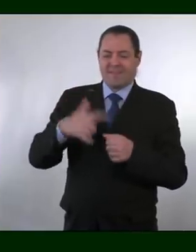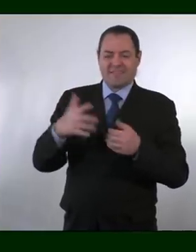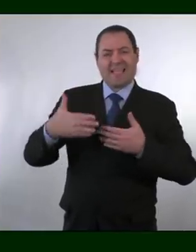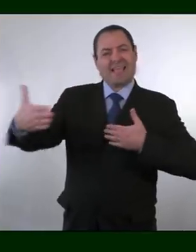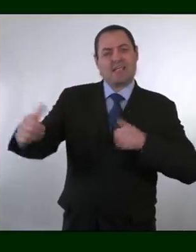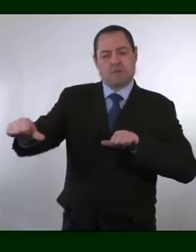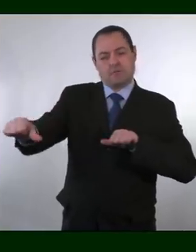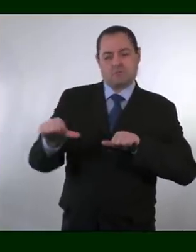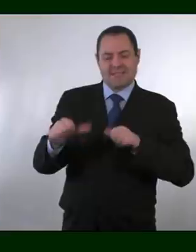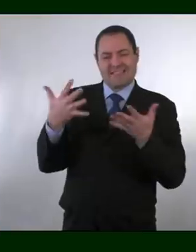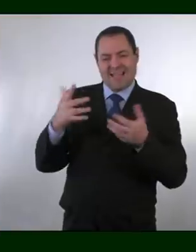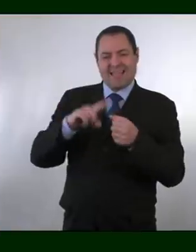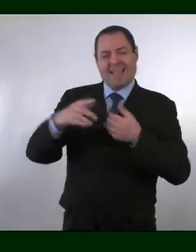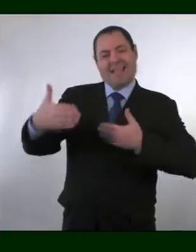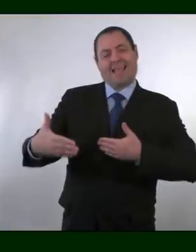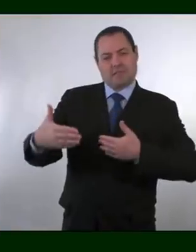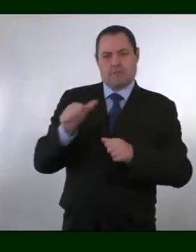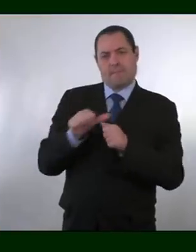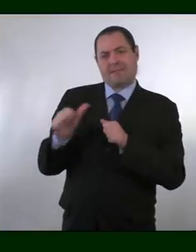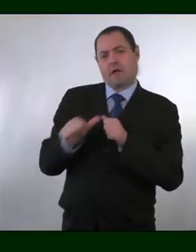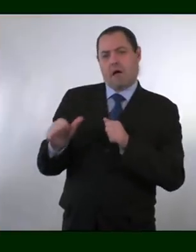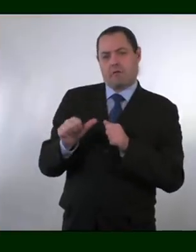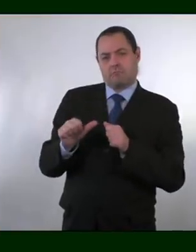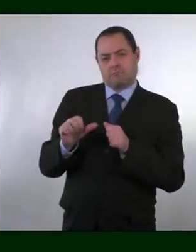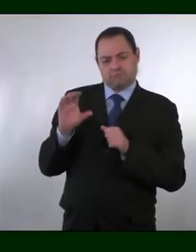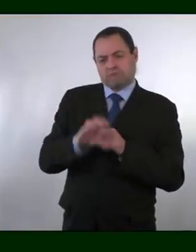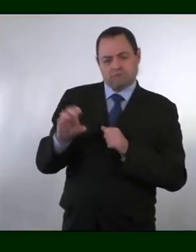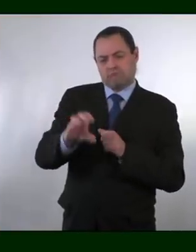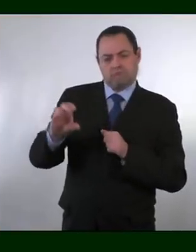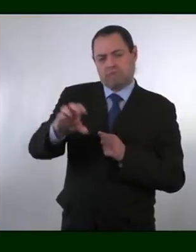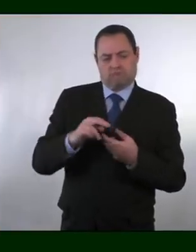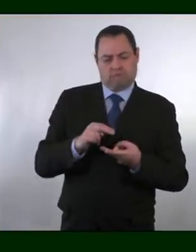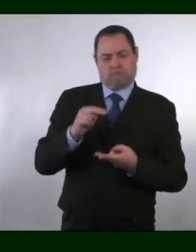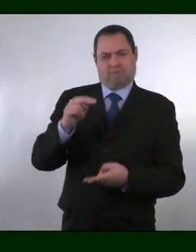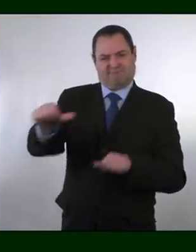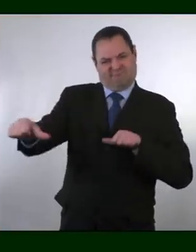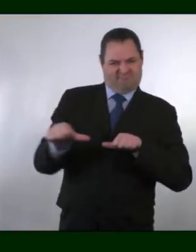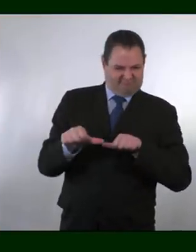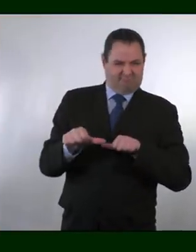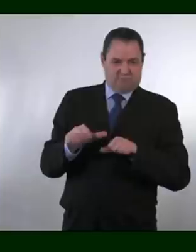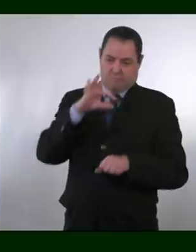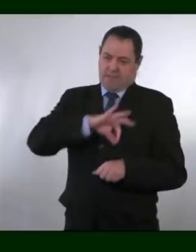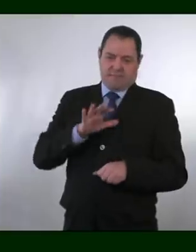10 or less? Will he agree that that would be very worthwhile, beneficial and welcomed by everyone